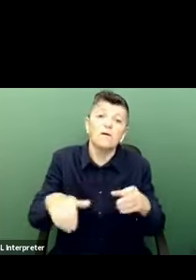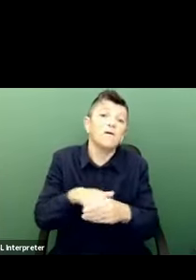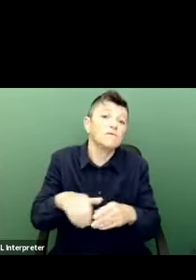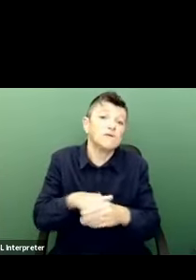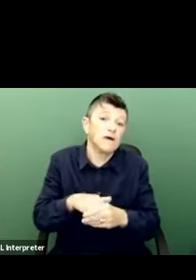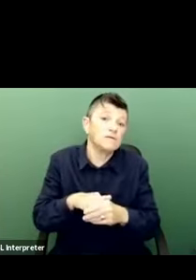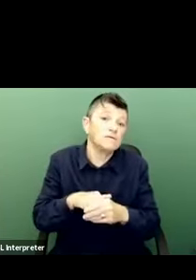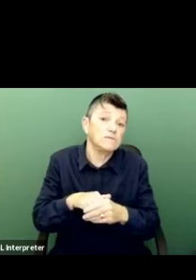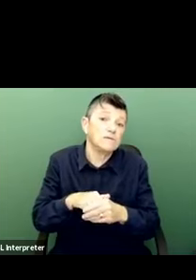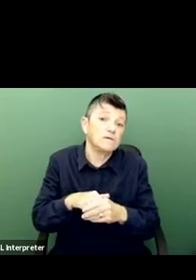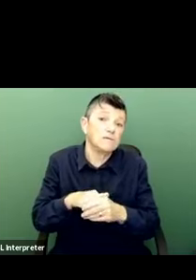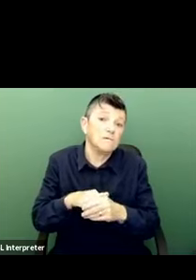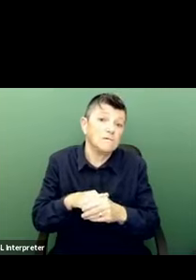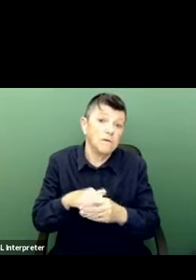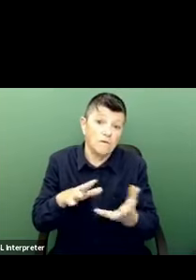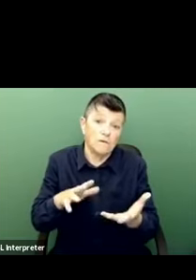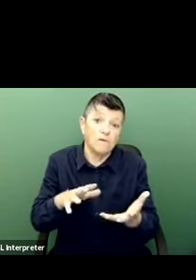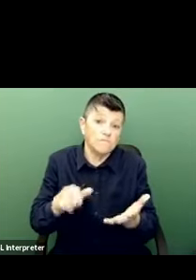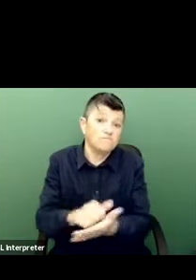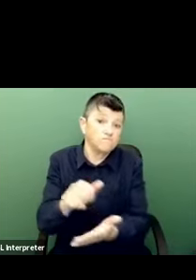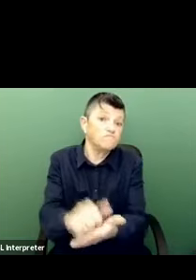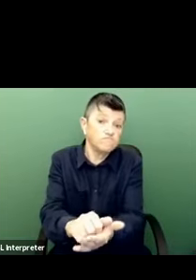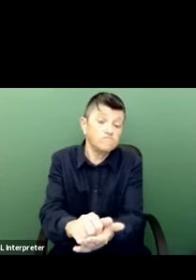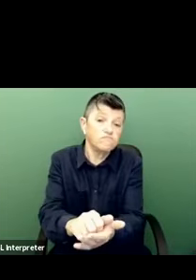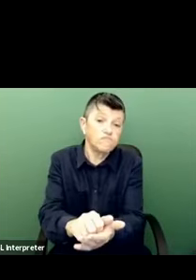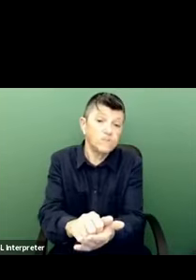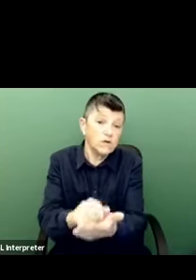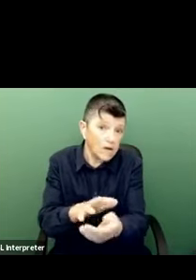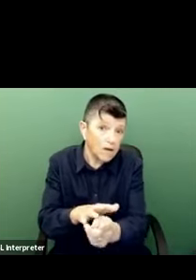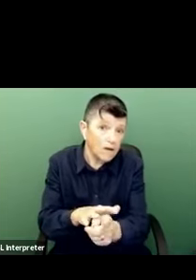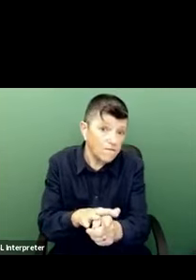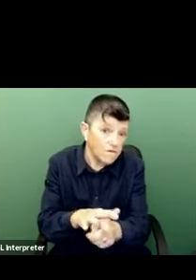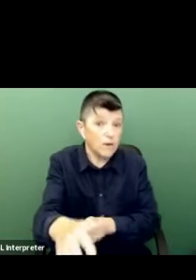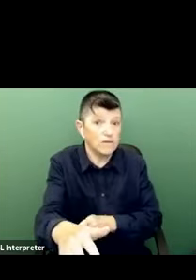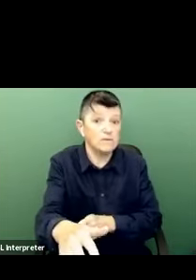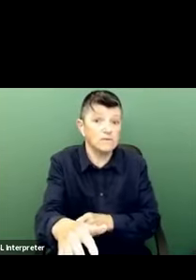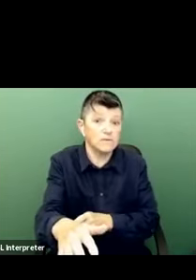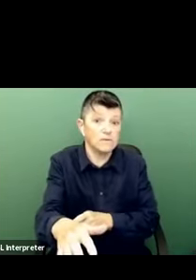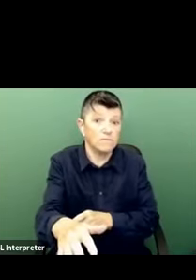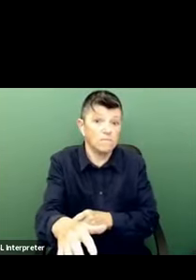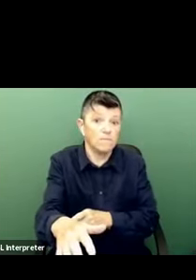European convention for the ro tech tion of human rights and the